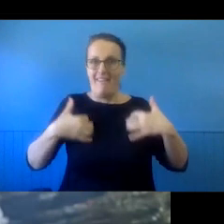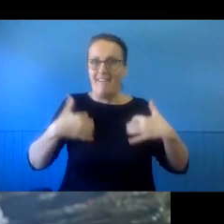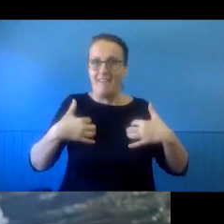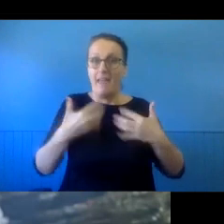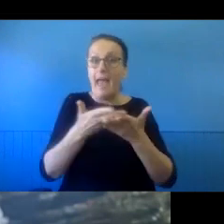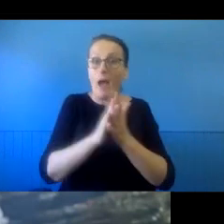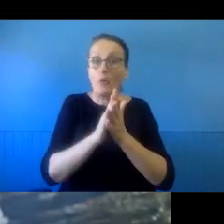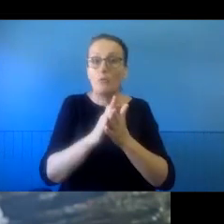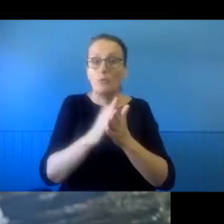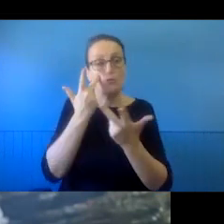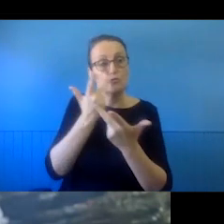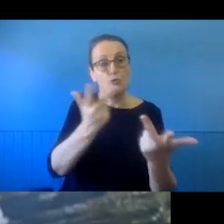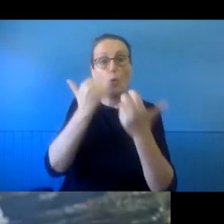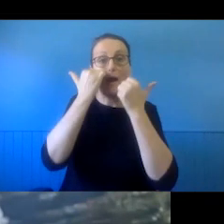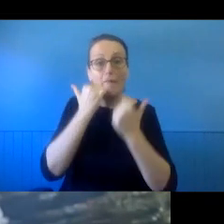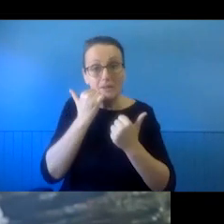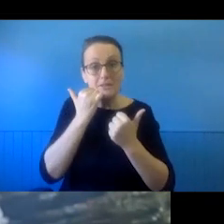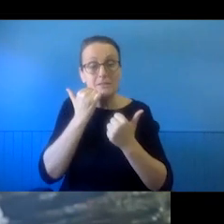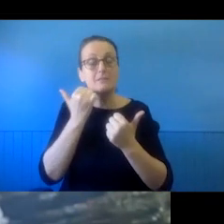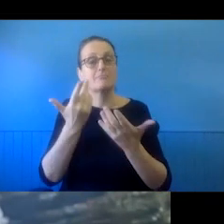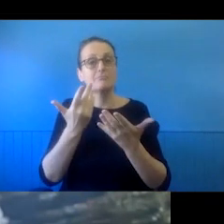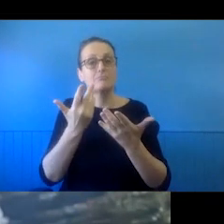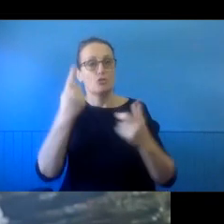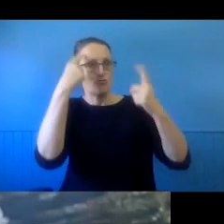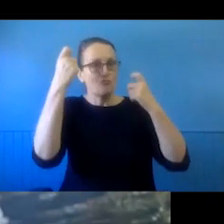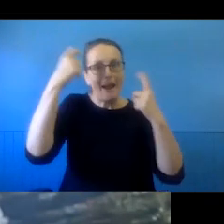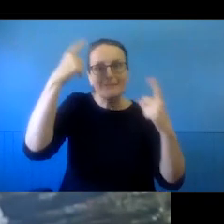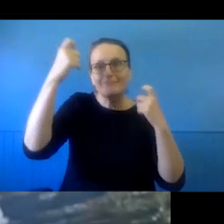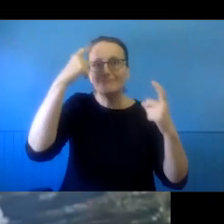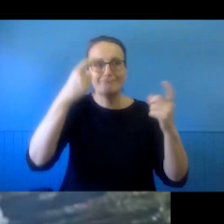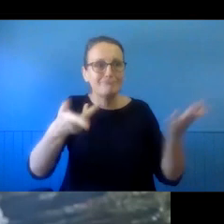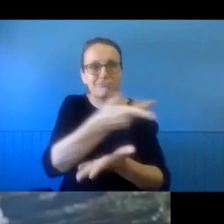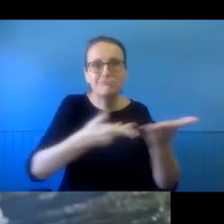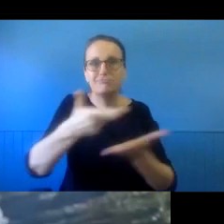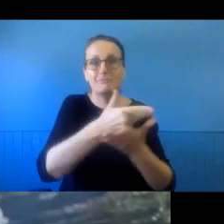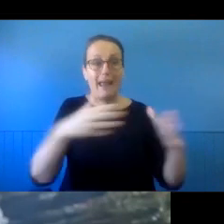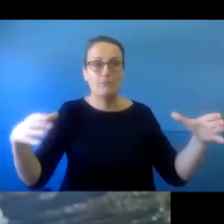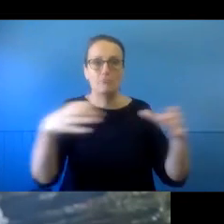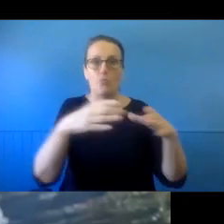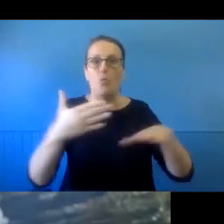creativity and using collective action that can enable new cultural